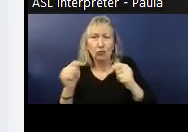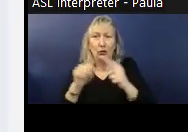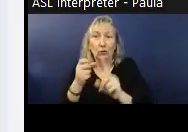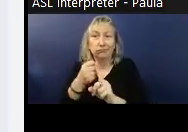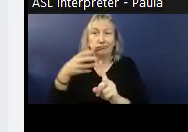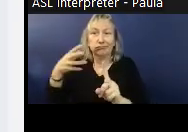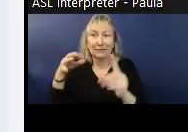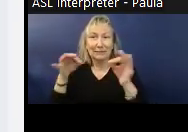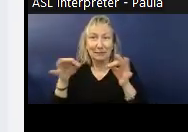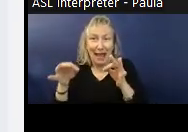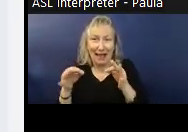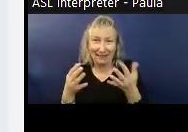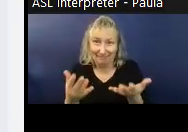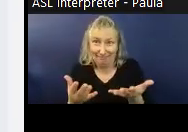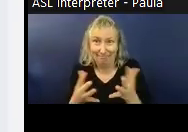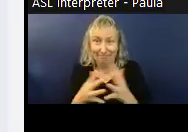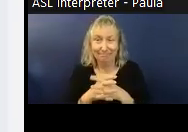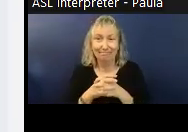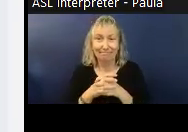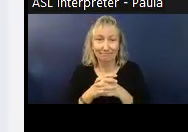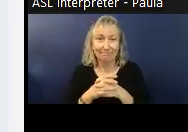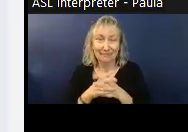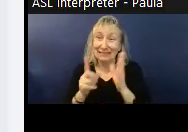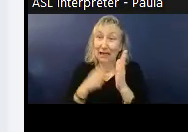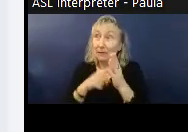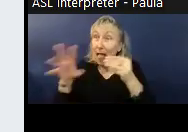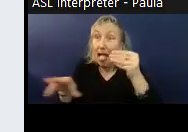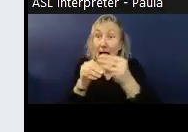which when you do that, you always run the risk of explaining too